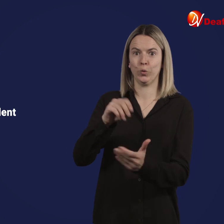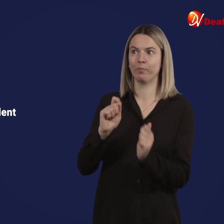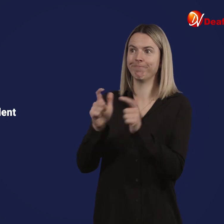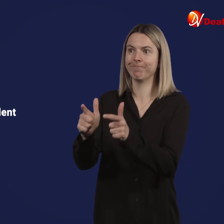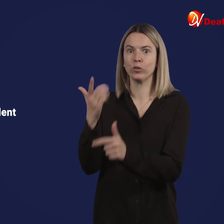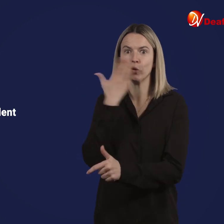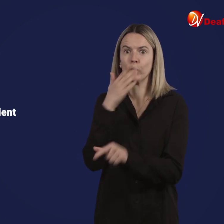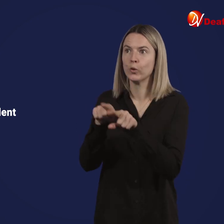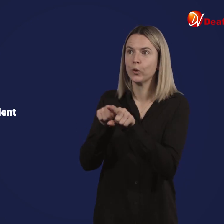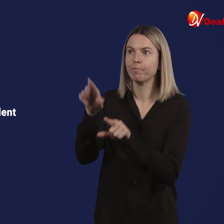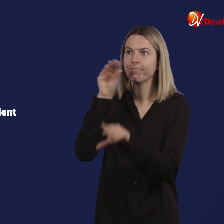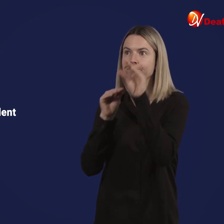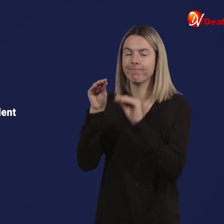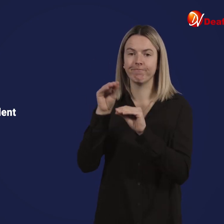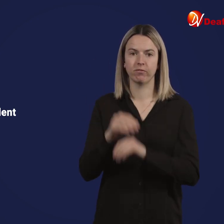If you are a student in school.